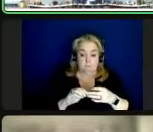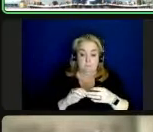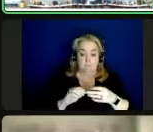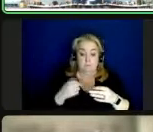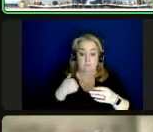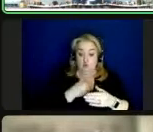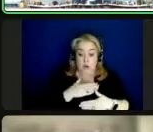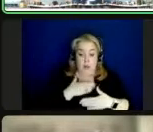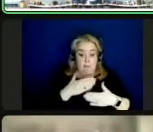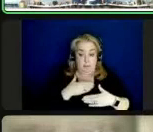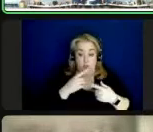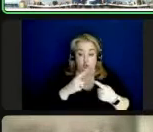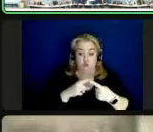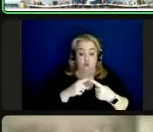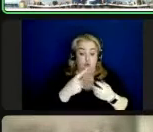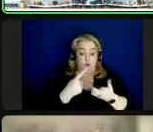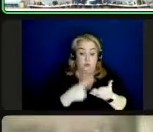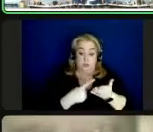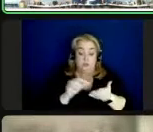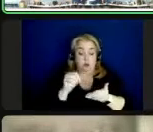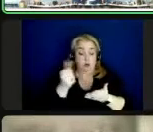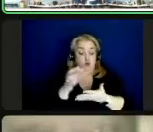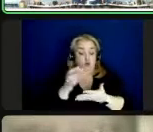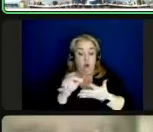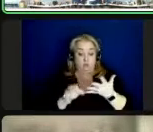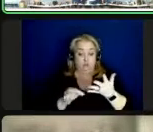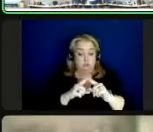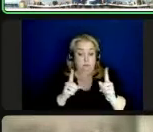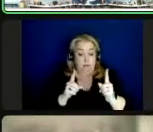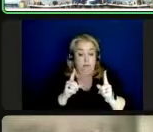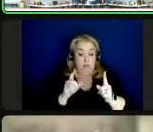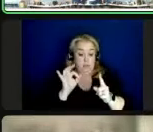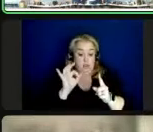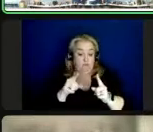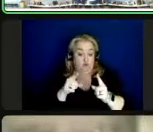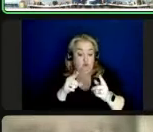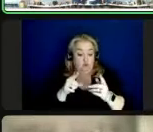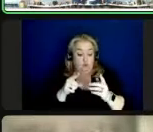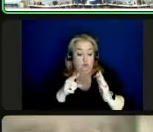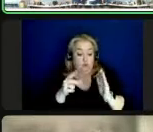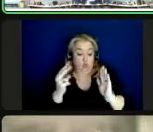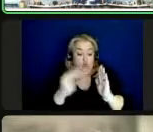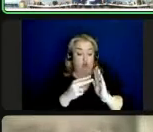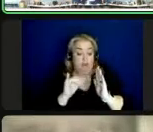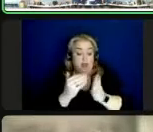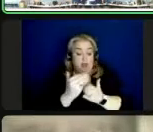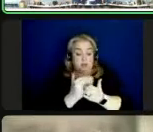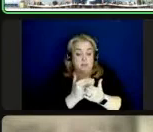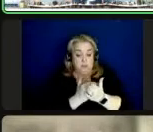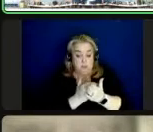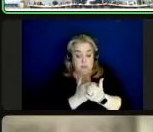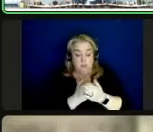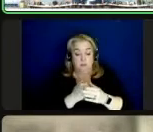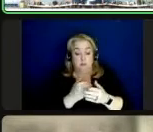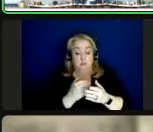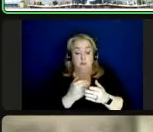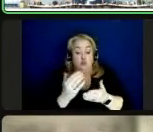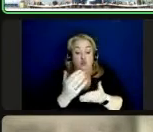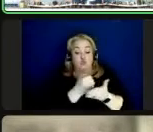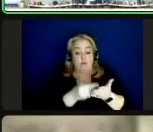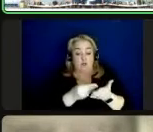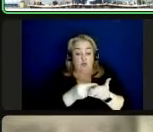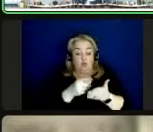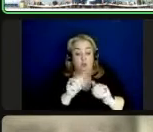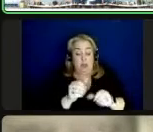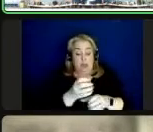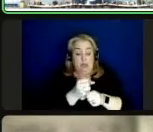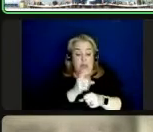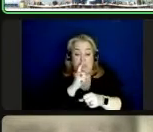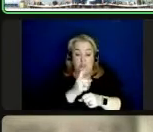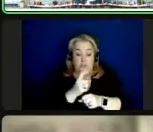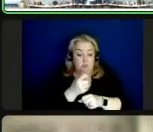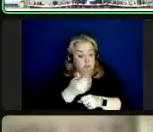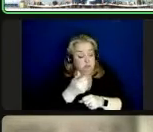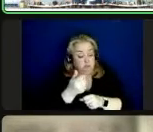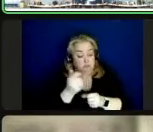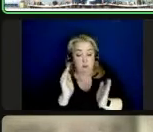THANK YOU.